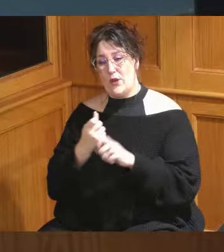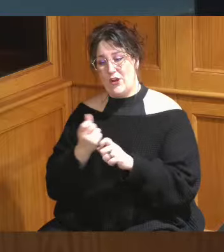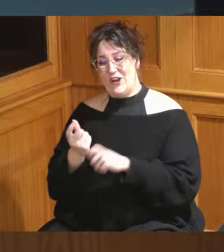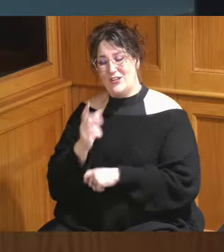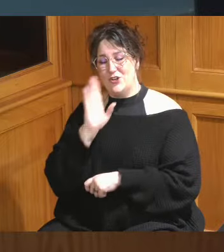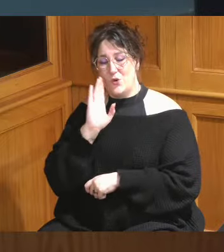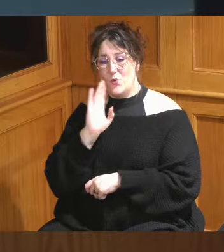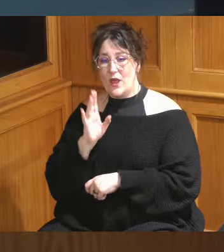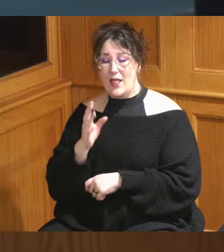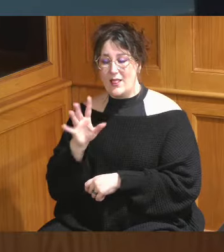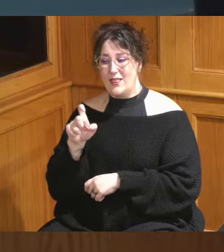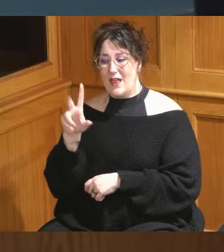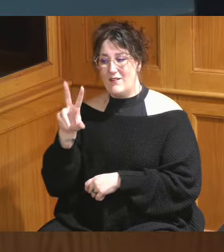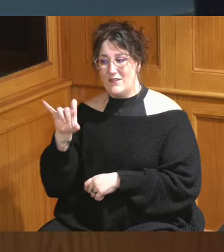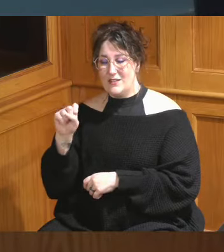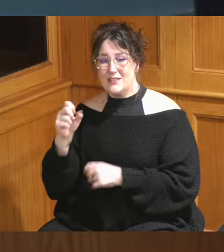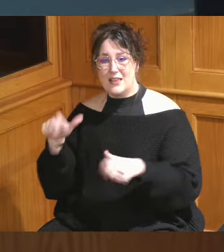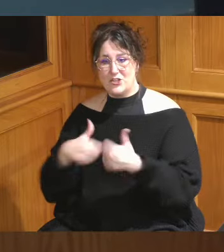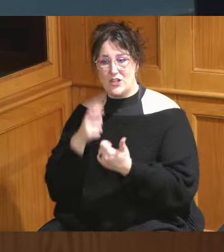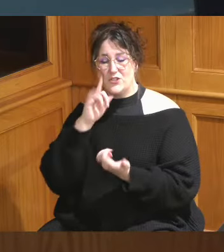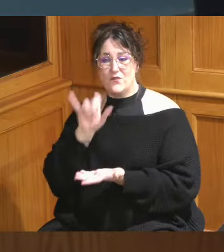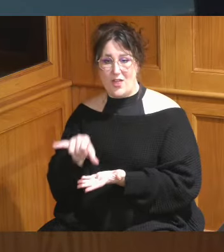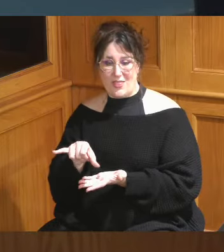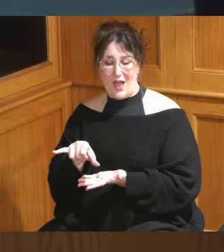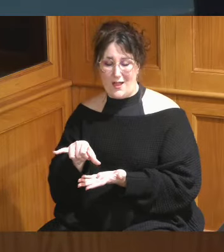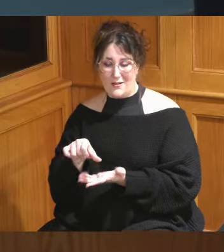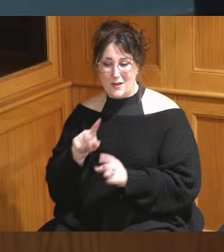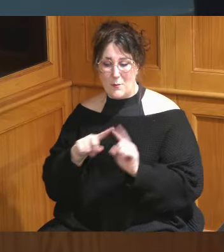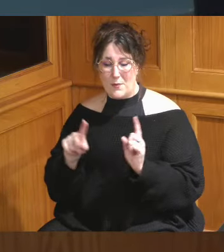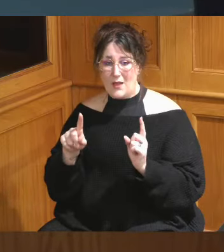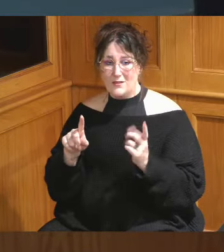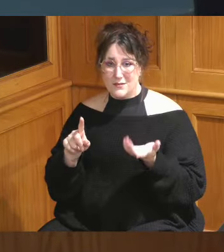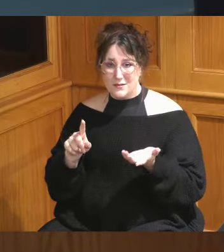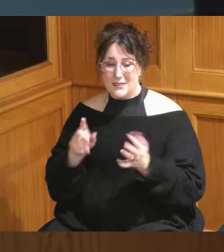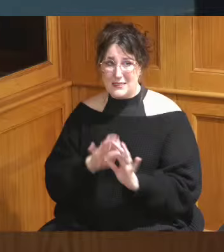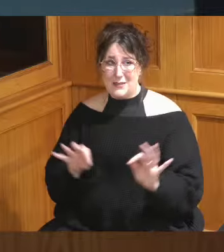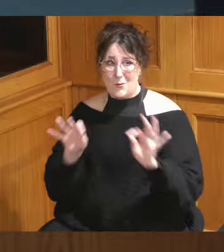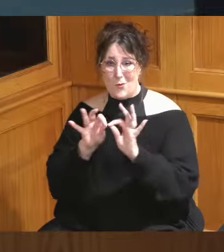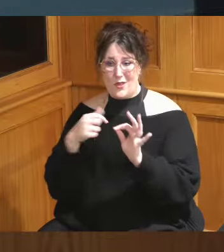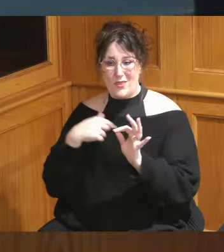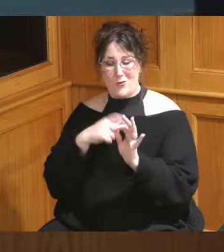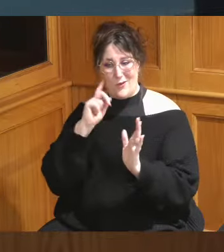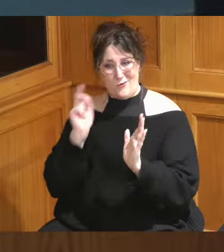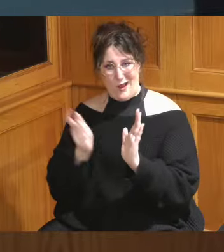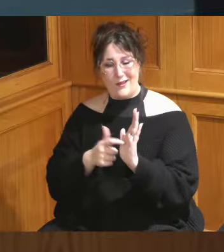the levies and some of the challenges there. but it is important that we recognize that we have